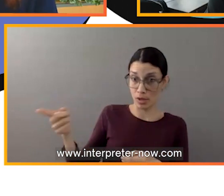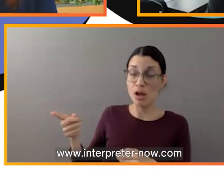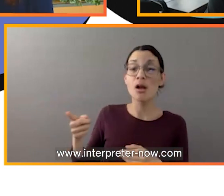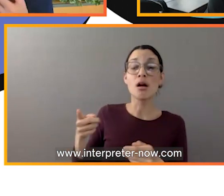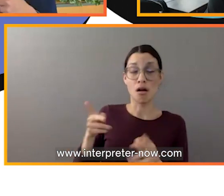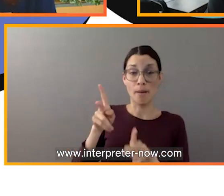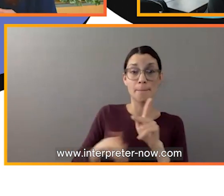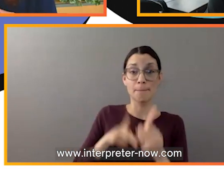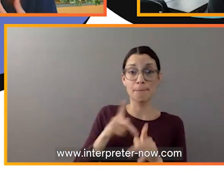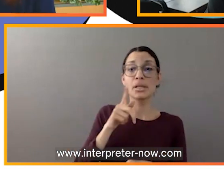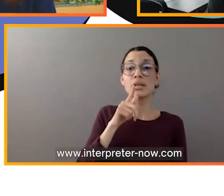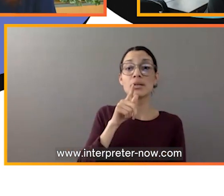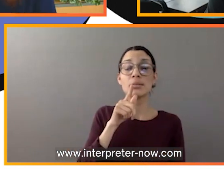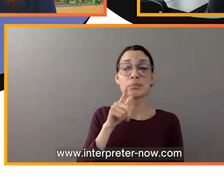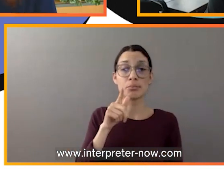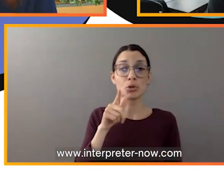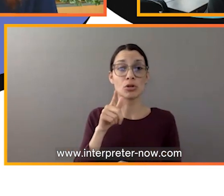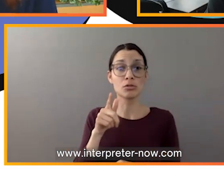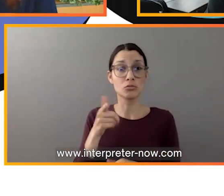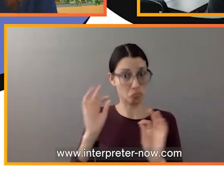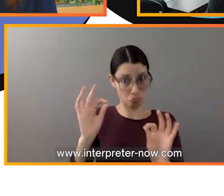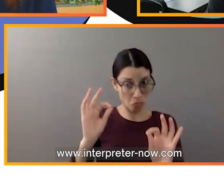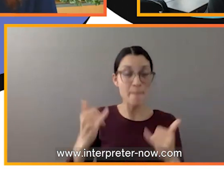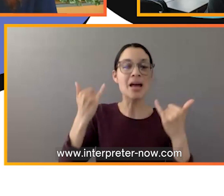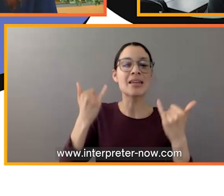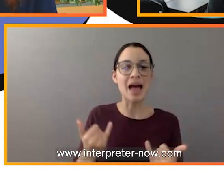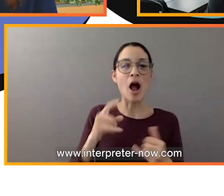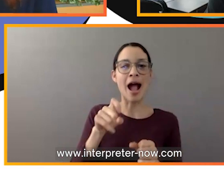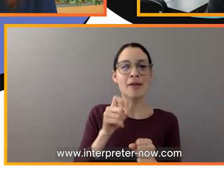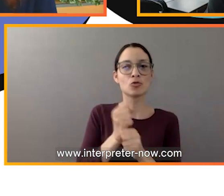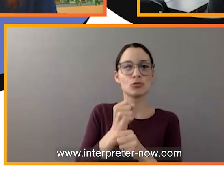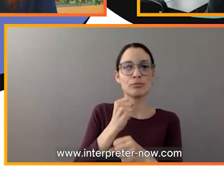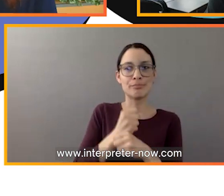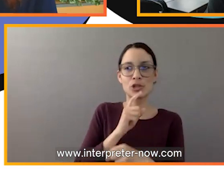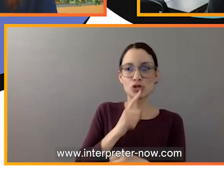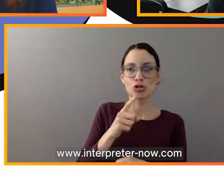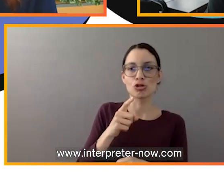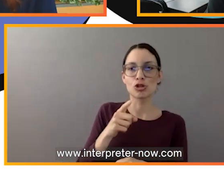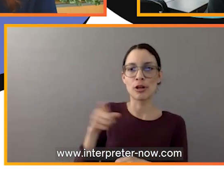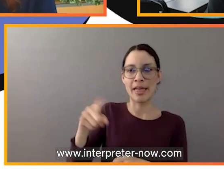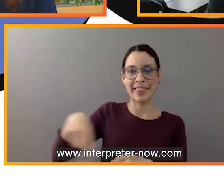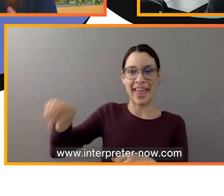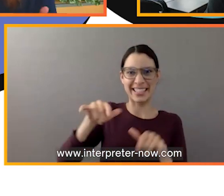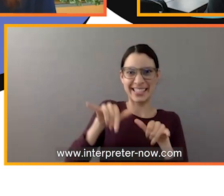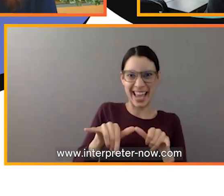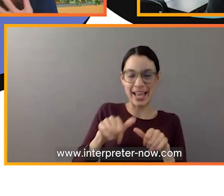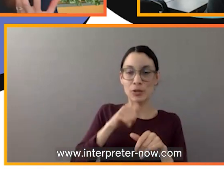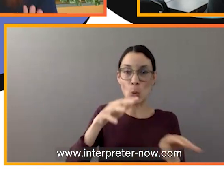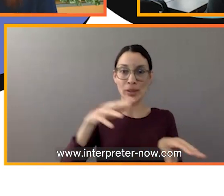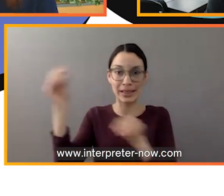now you have to work to make sure that they're not experiencing acts of exclusion, biases,